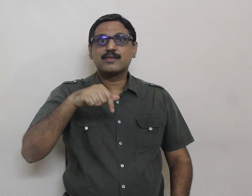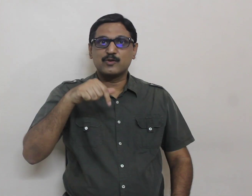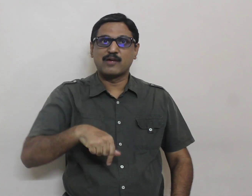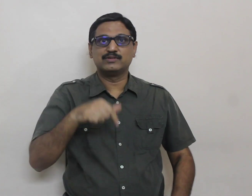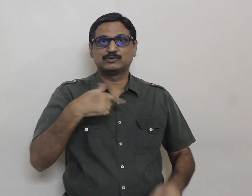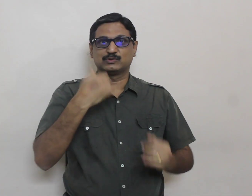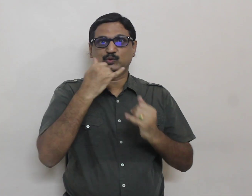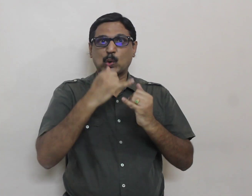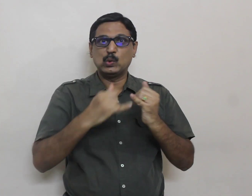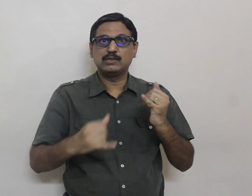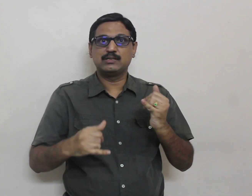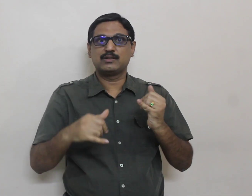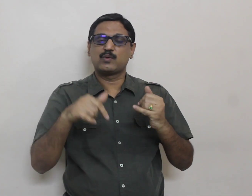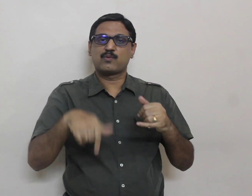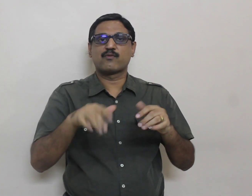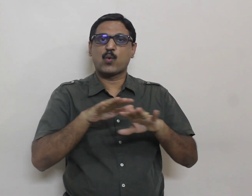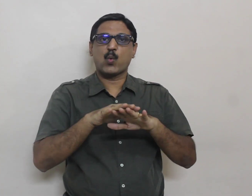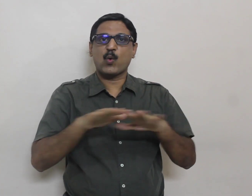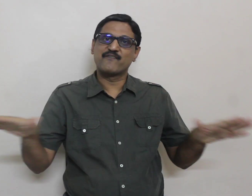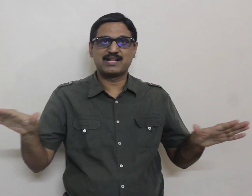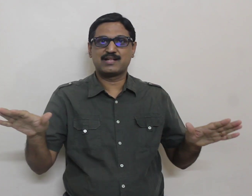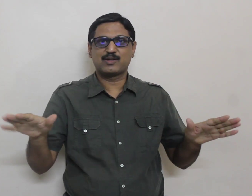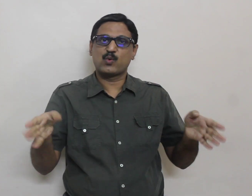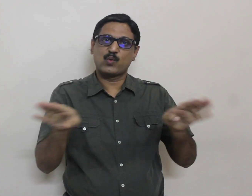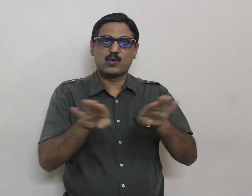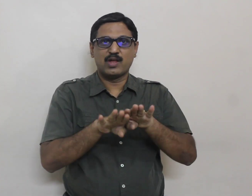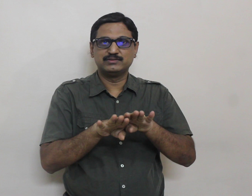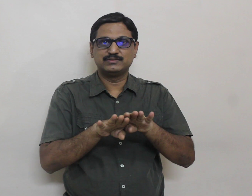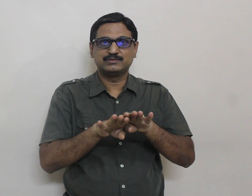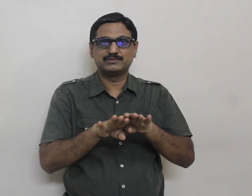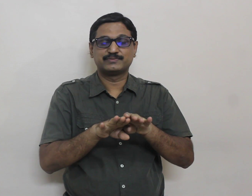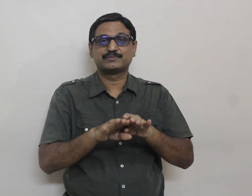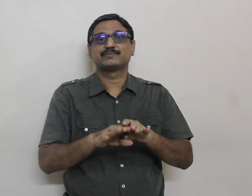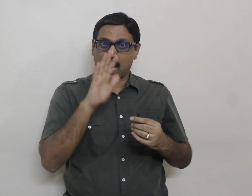Now, I have presented to you the story of World War Two.